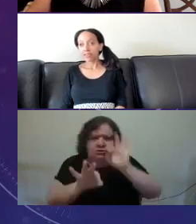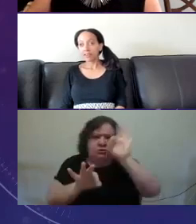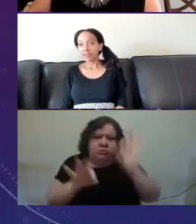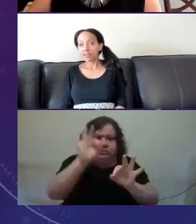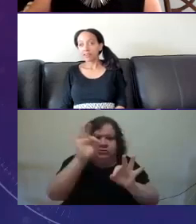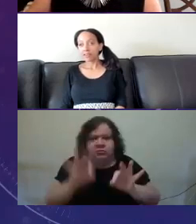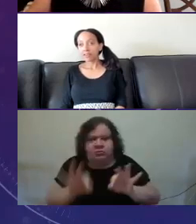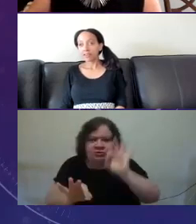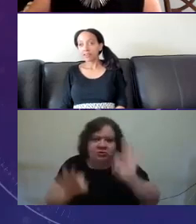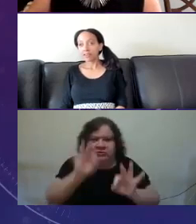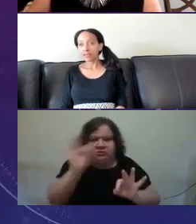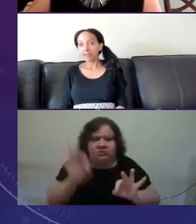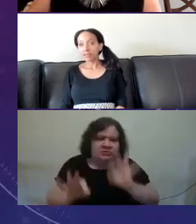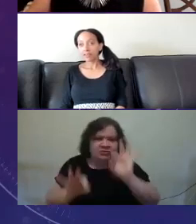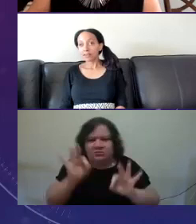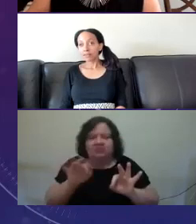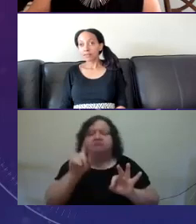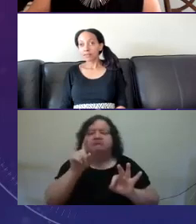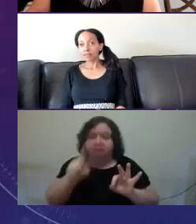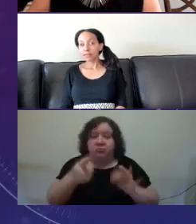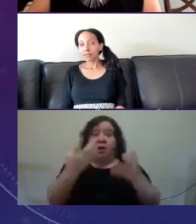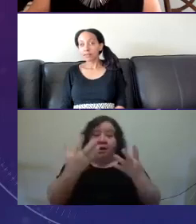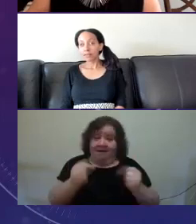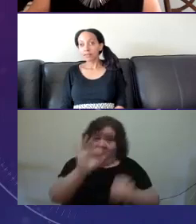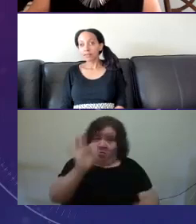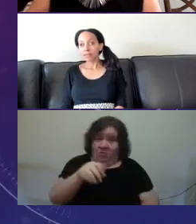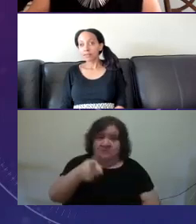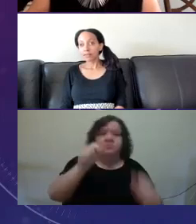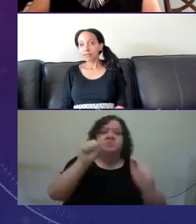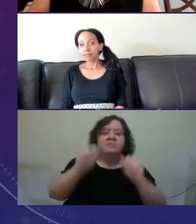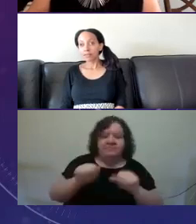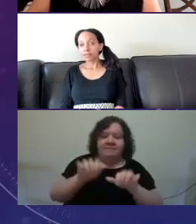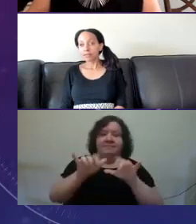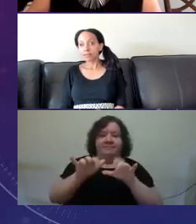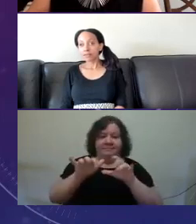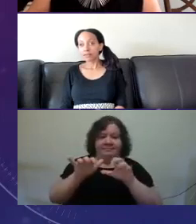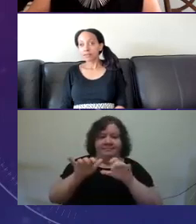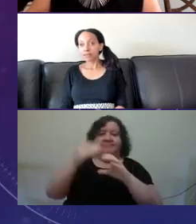Disability Rights fun org and I will be happy to share those questions with